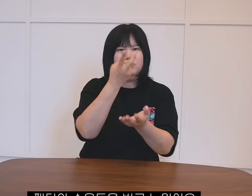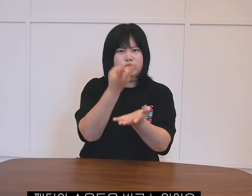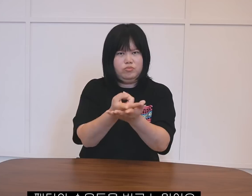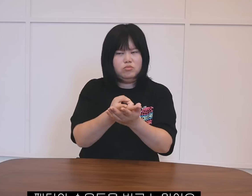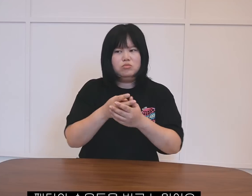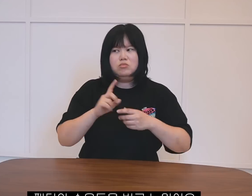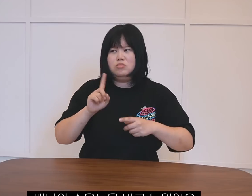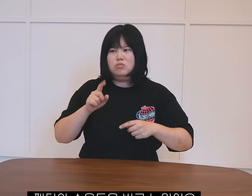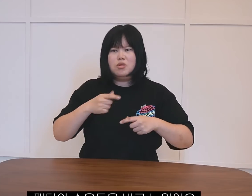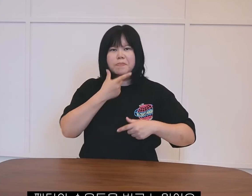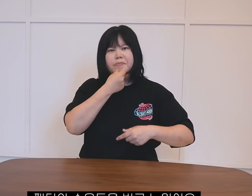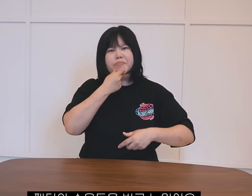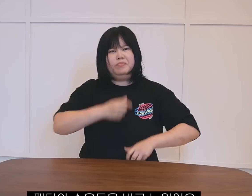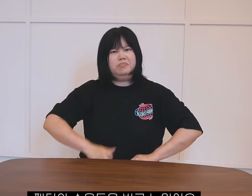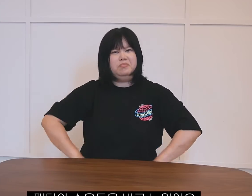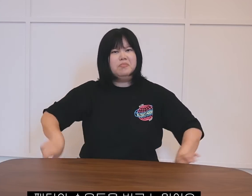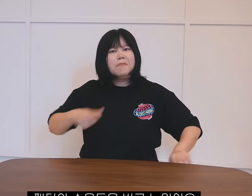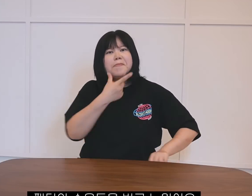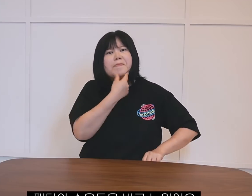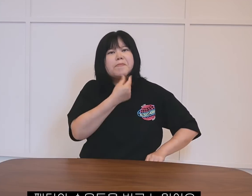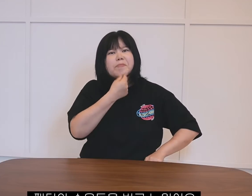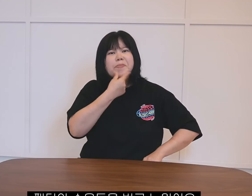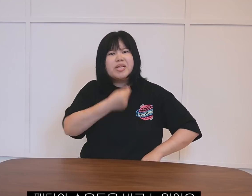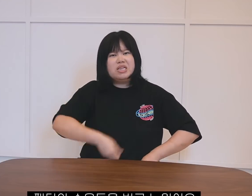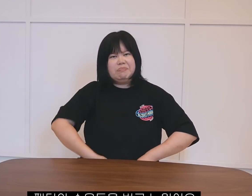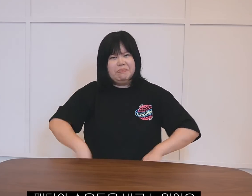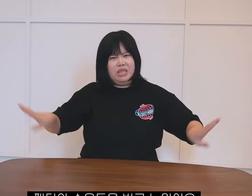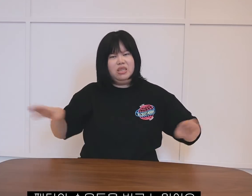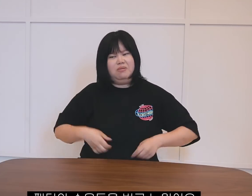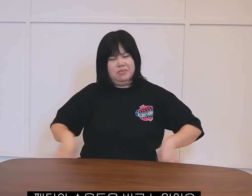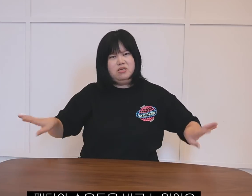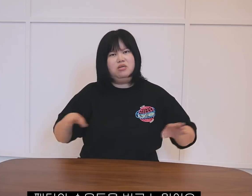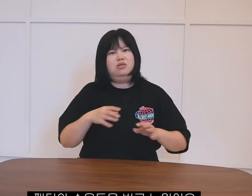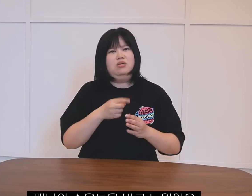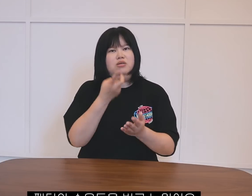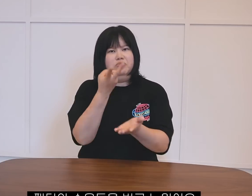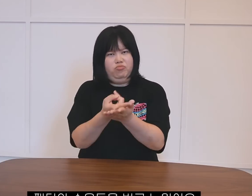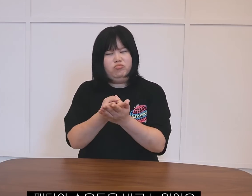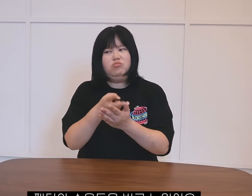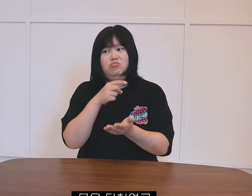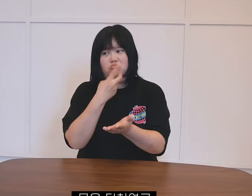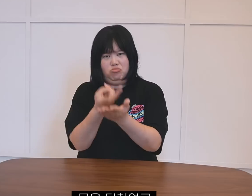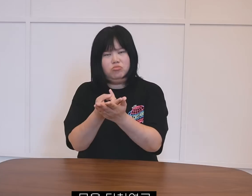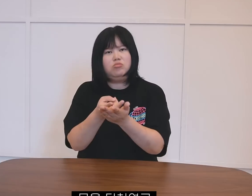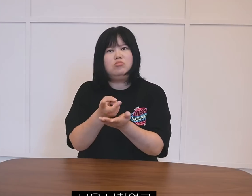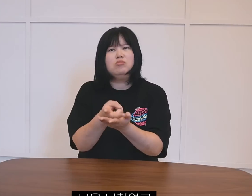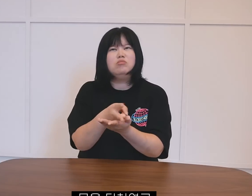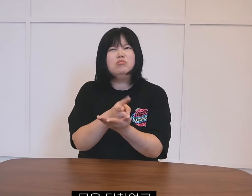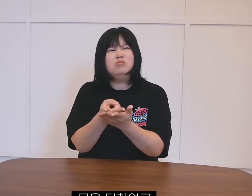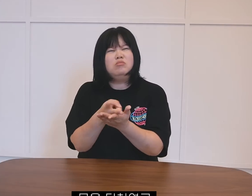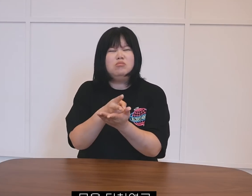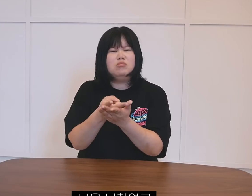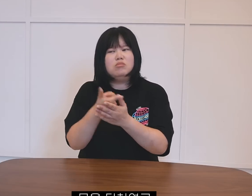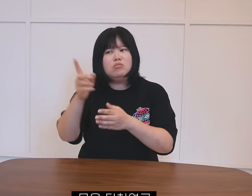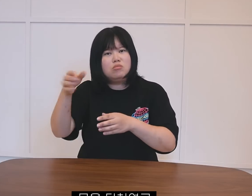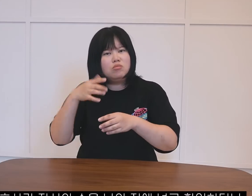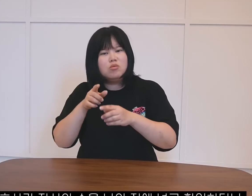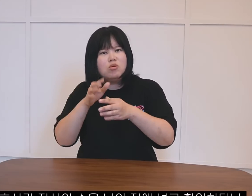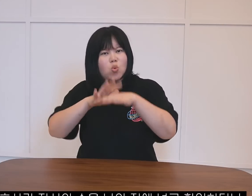I took off my panties and underwear and lay down. I tossed and turned